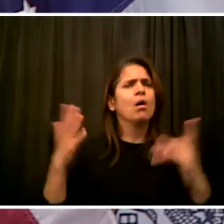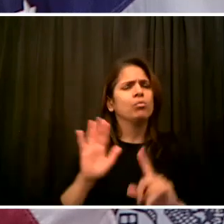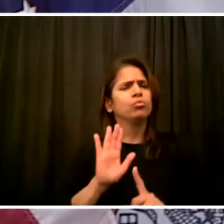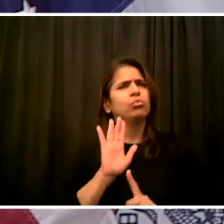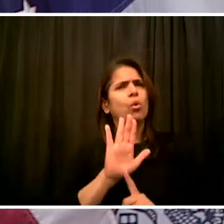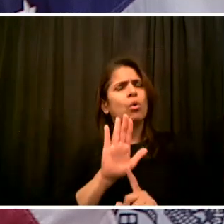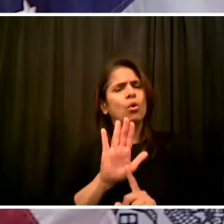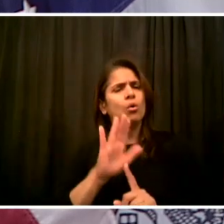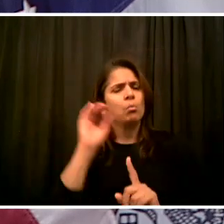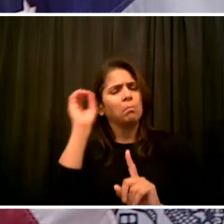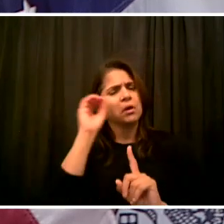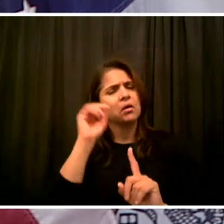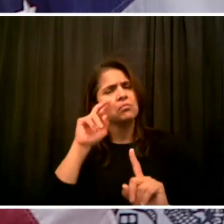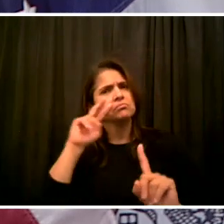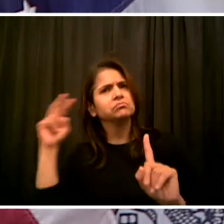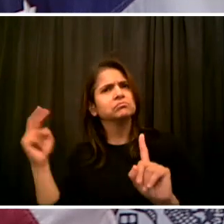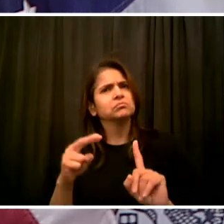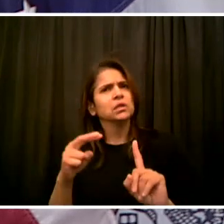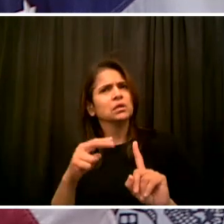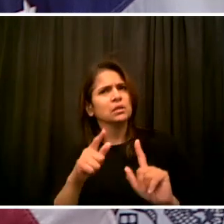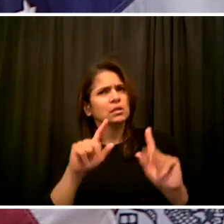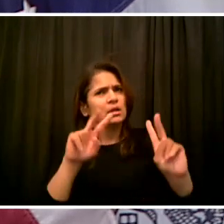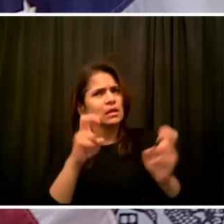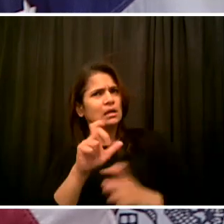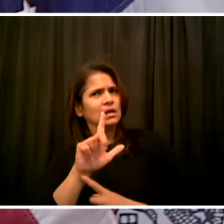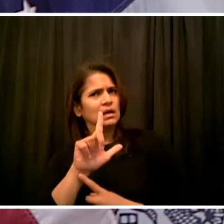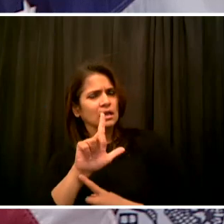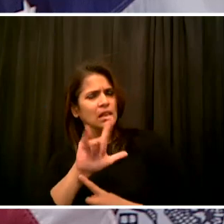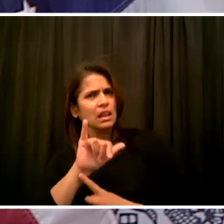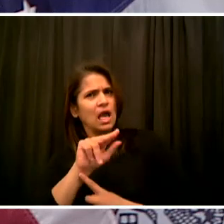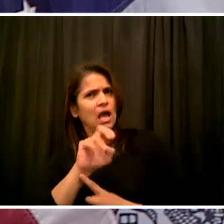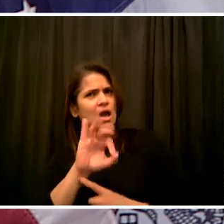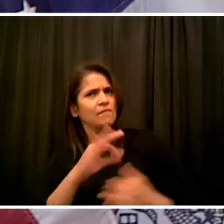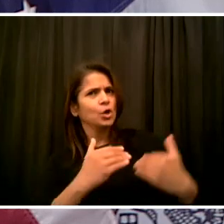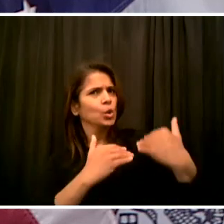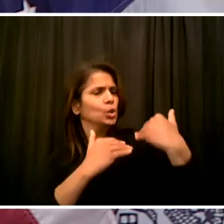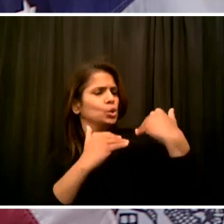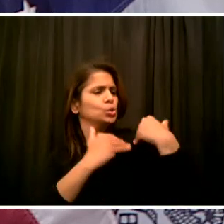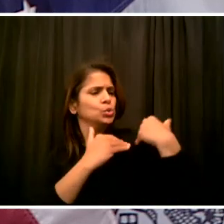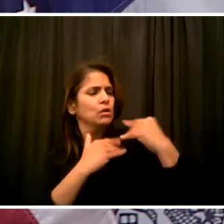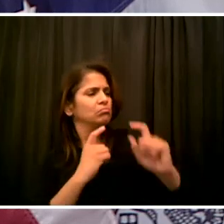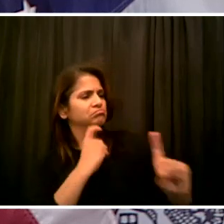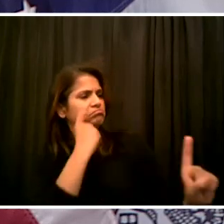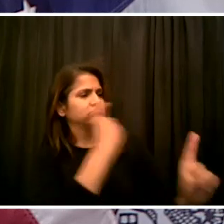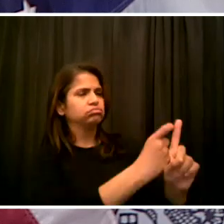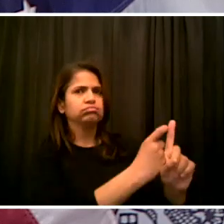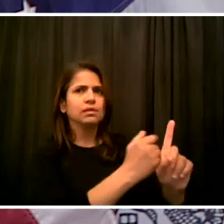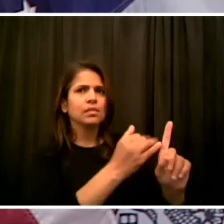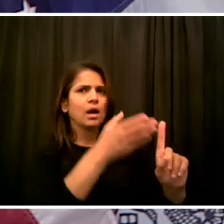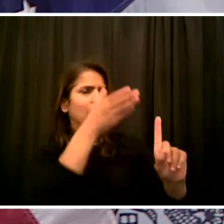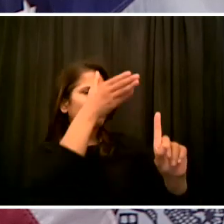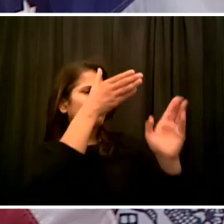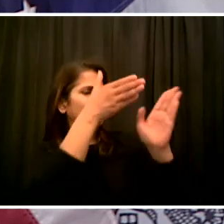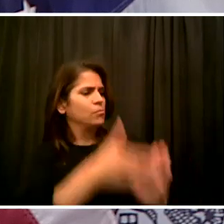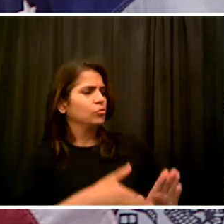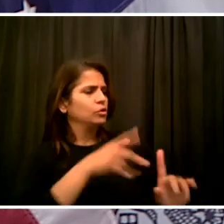WORKING ON THIS RIGHT NOW. BUT I WNATED TO GET IT FIRST, WHERE DO YOU STAND OF LINE OF DUTY DESIGNATN?IO WHERE SHOULD IT